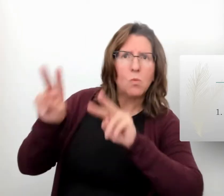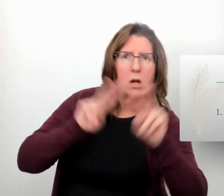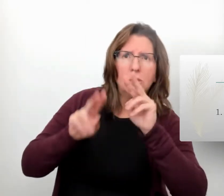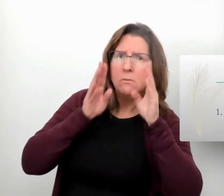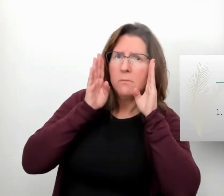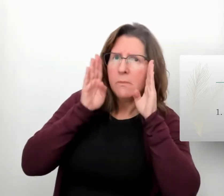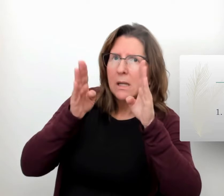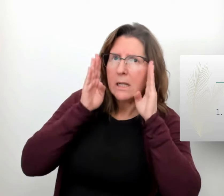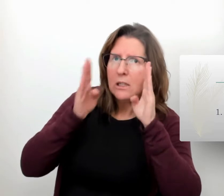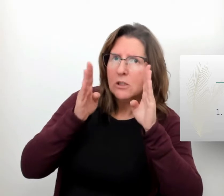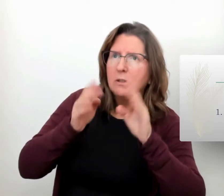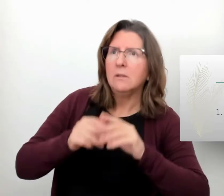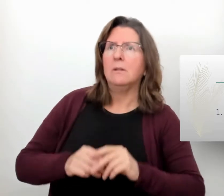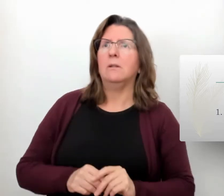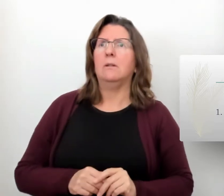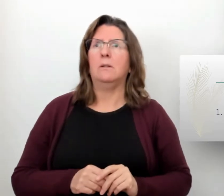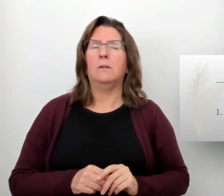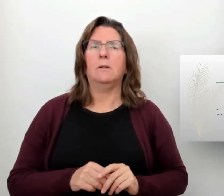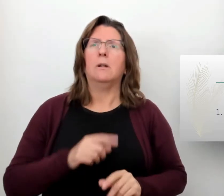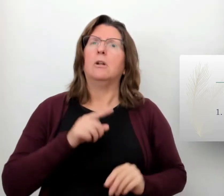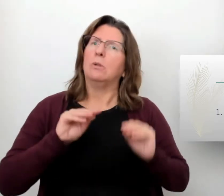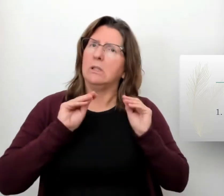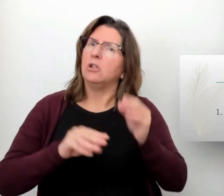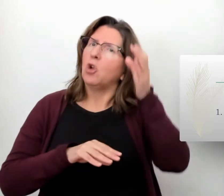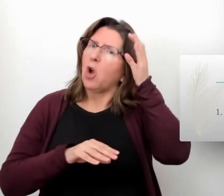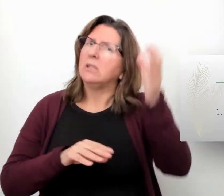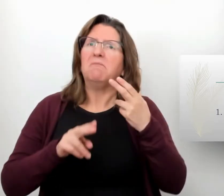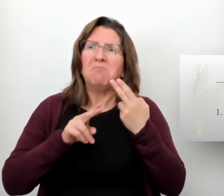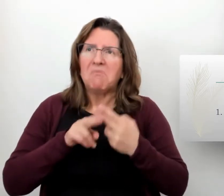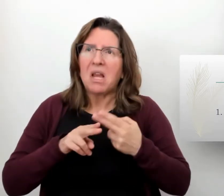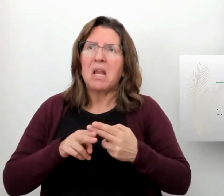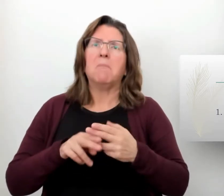Guide students to be attentive to everything around them.